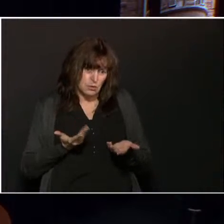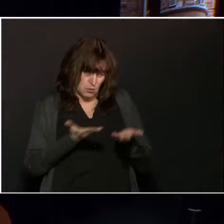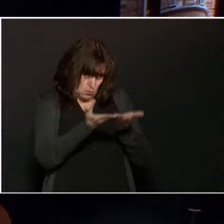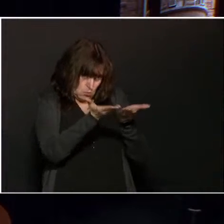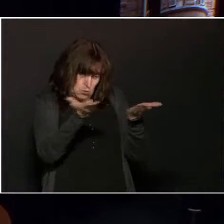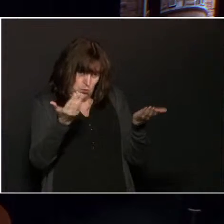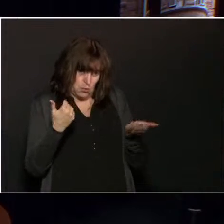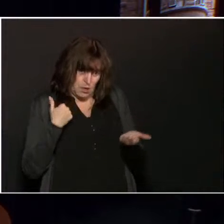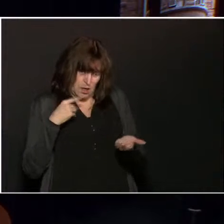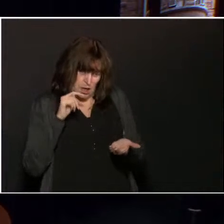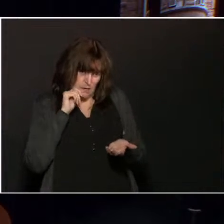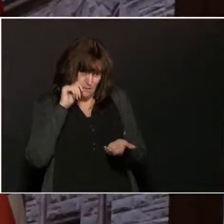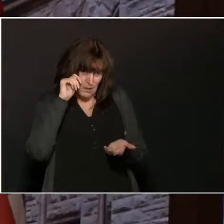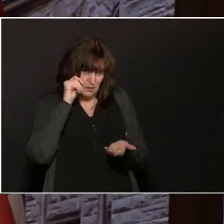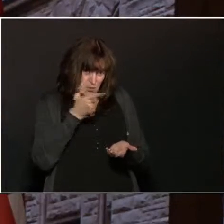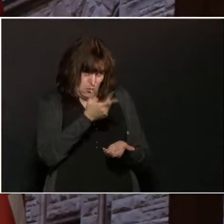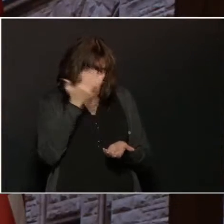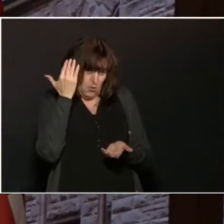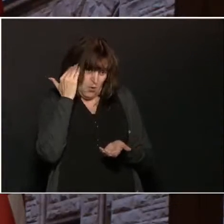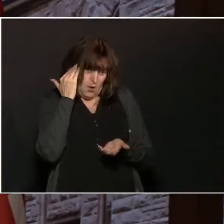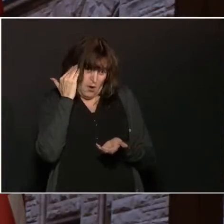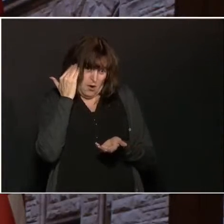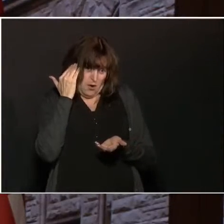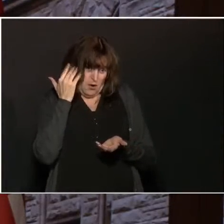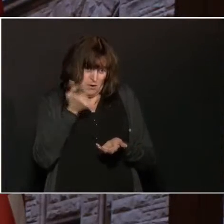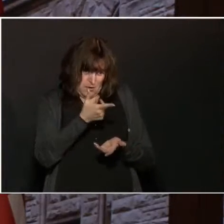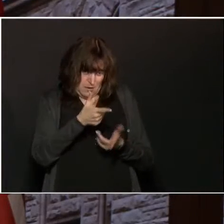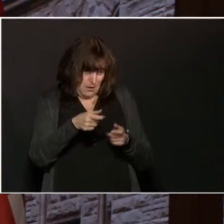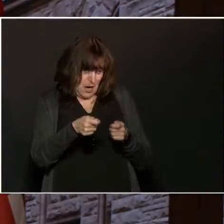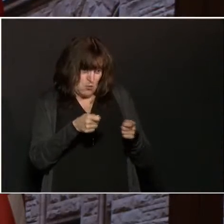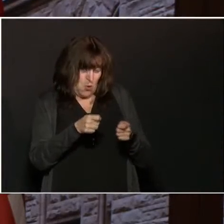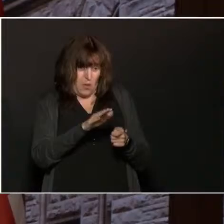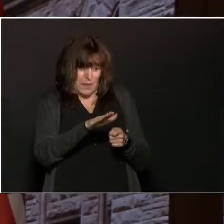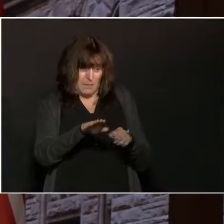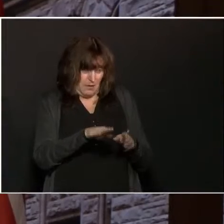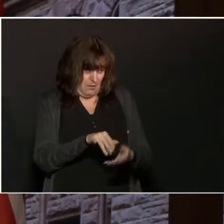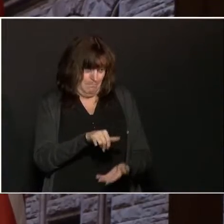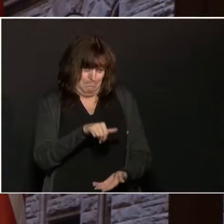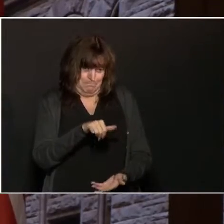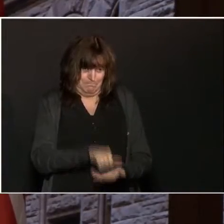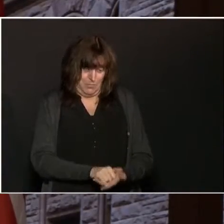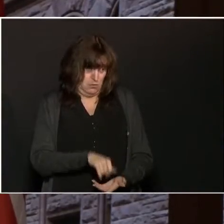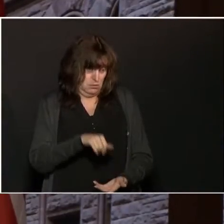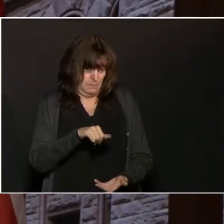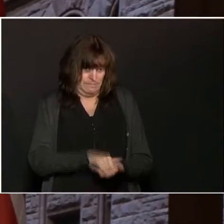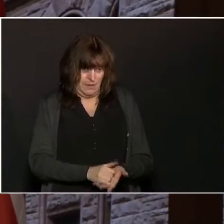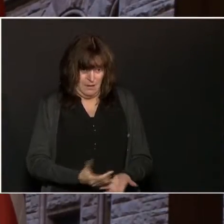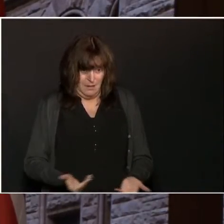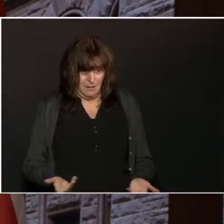THEY STARTED A VERY SIMILAR AS WELL AS THEY STARTED A VERY SIMILAR AS WELL AS SIGNIFICANT WELL AS SIGNIFICANT SHIP DOWN WITH WELL AS SIGNIFICANT SHIP DOWN WITH THE NUMBER WITH THE NUMBER OF CASES IN AUSTRALIA WITH THE NUMBER OF CASES IN AUSTRALIA ABOUT 12